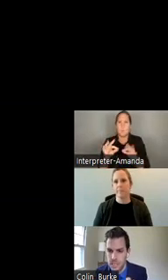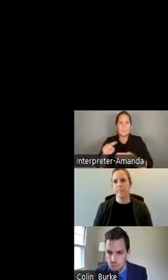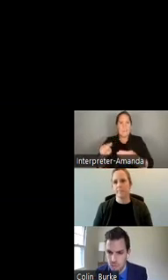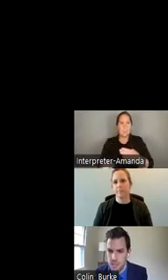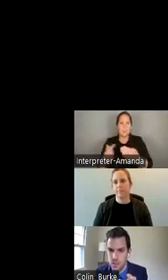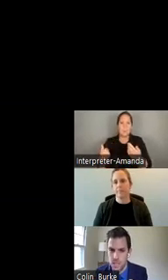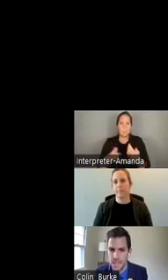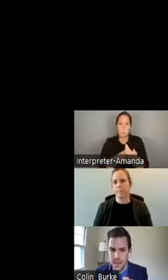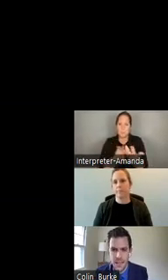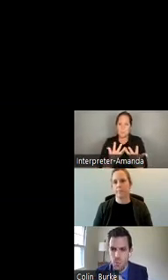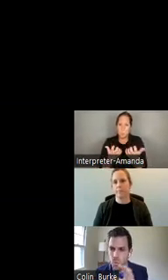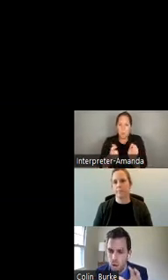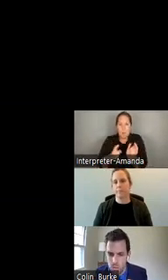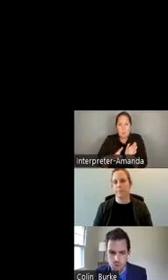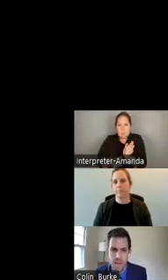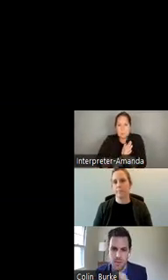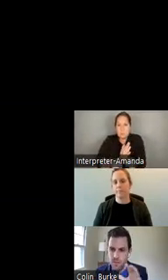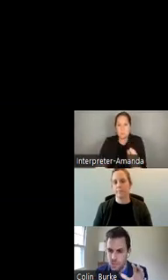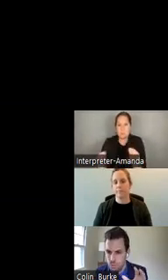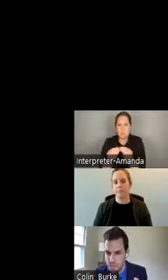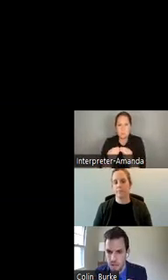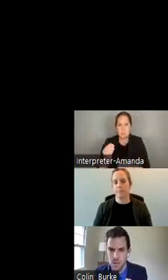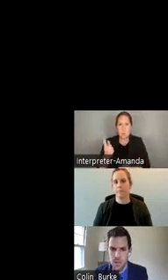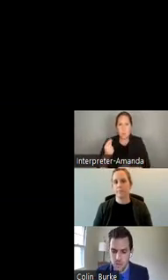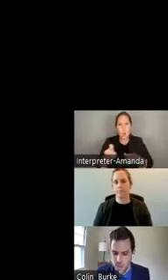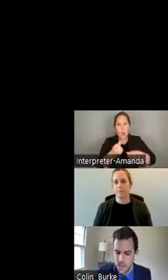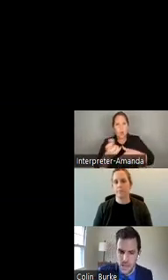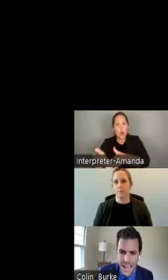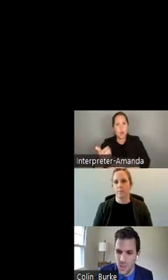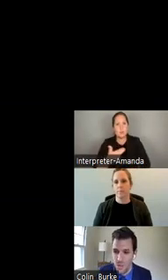interested in looking at what are the drivers of this risk how can we understand it and how can